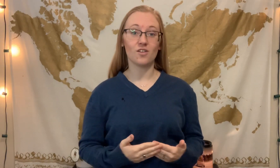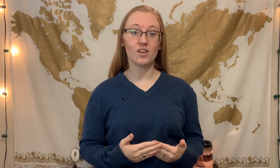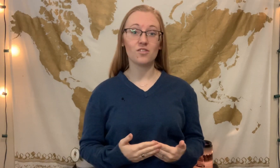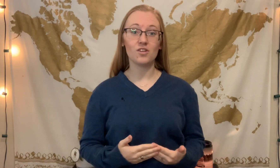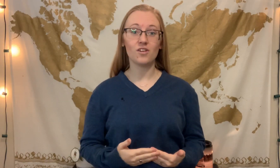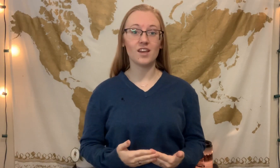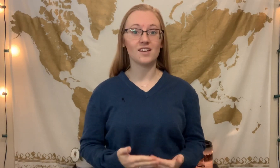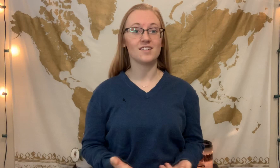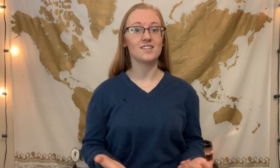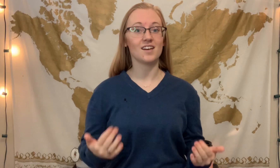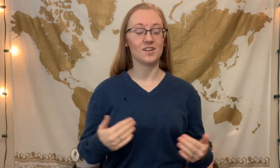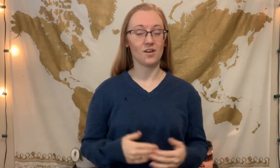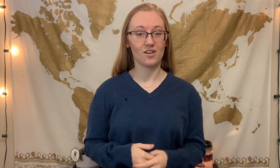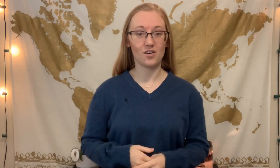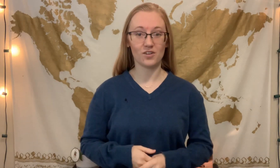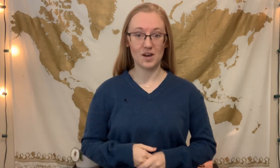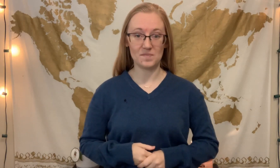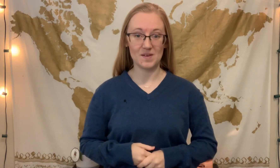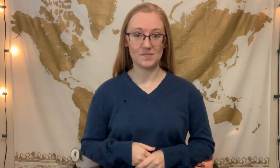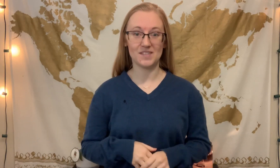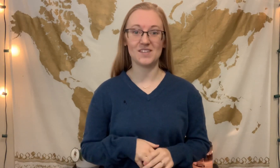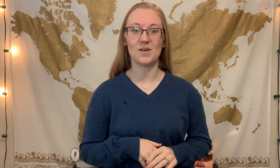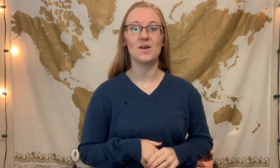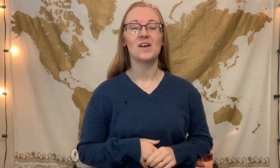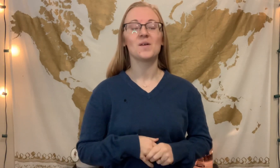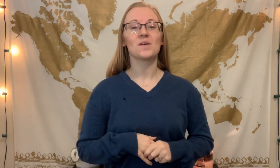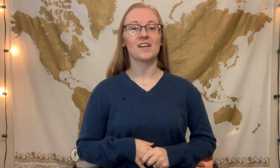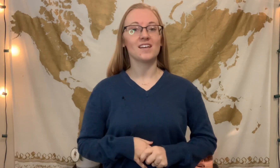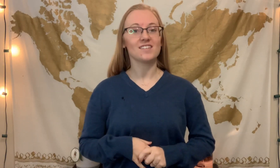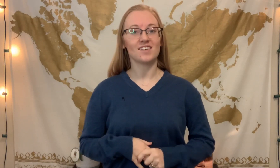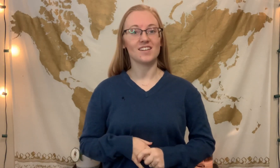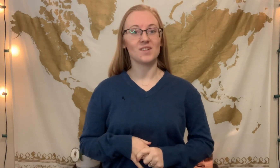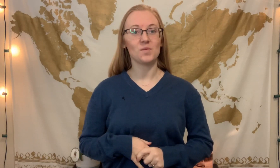going through and I know how to overcome them. So we're going to get started with